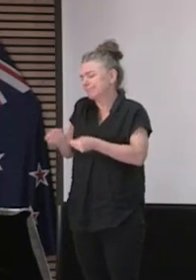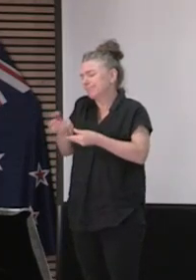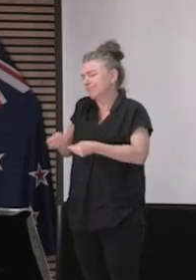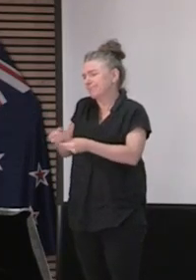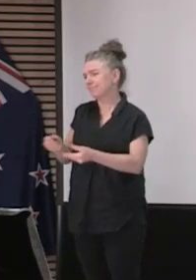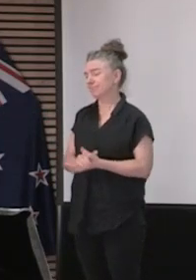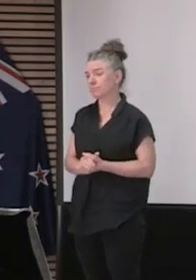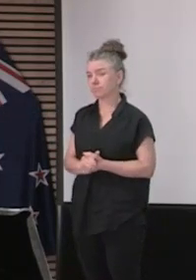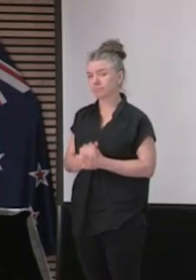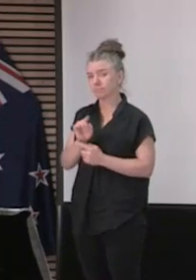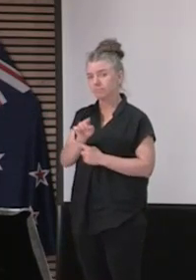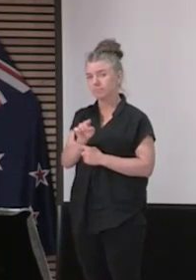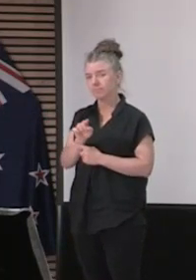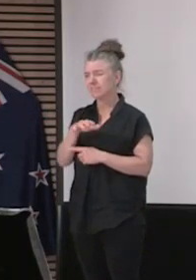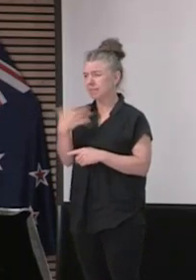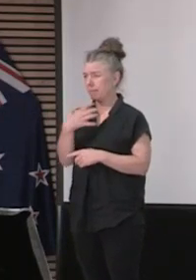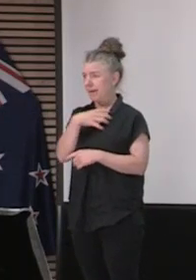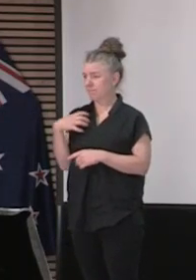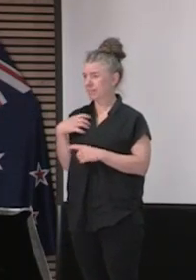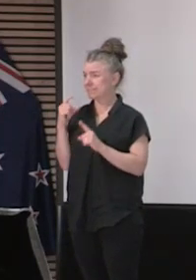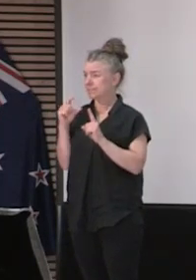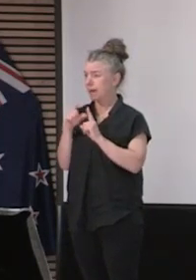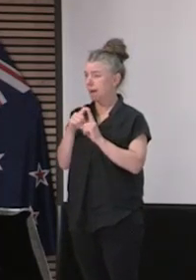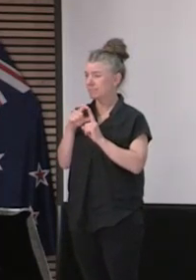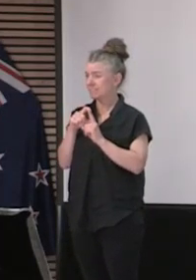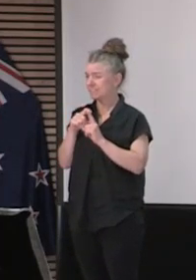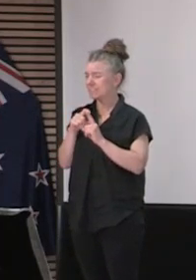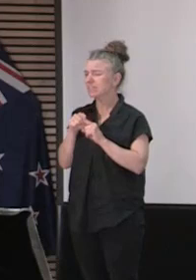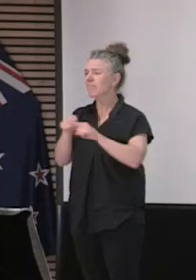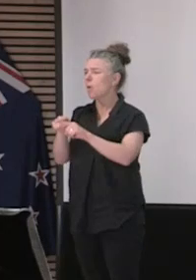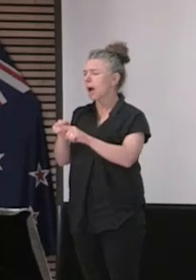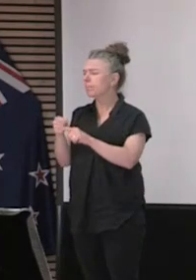What aboutGovernment departments chasingpeople for debt at the moment?Again, I find that verysurprising.